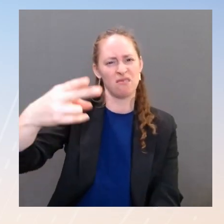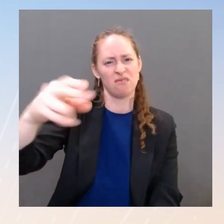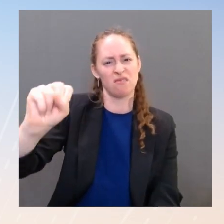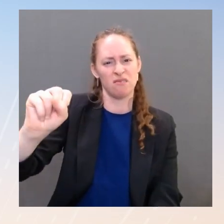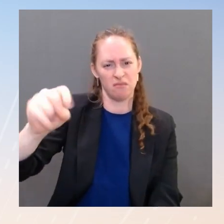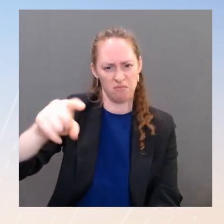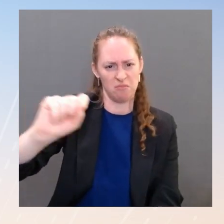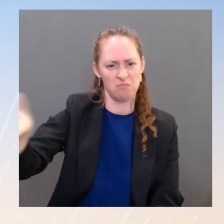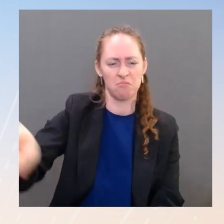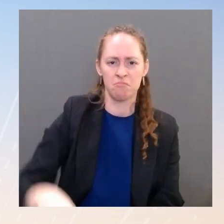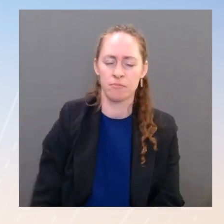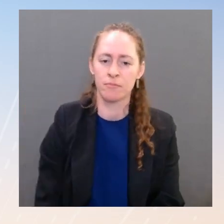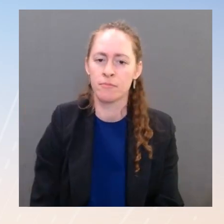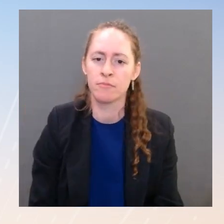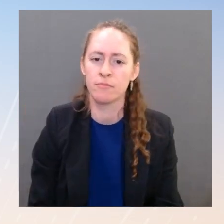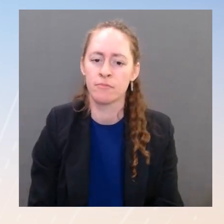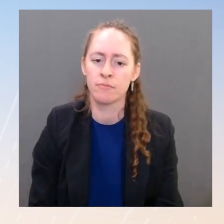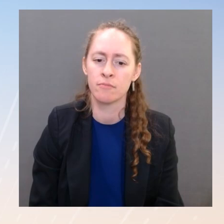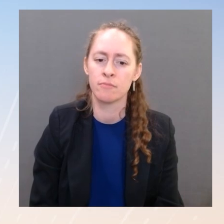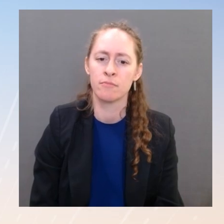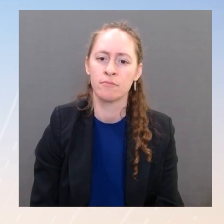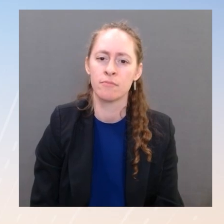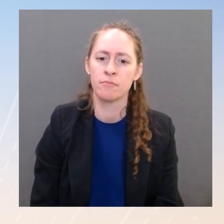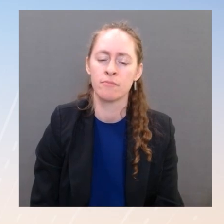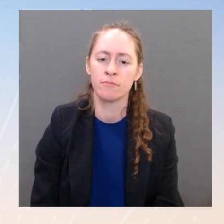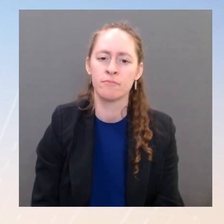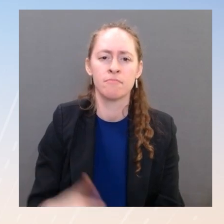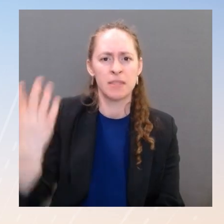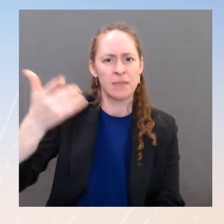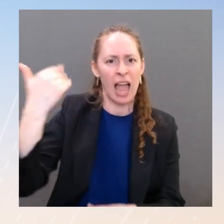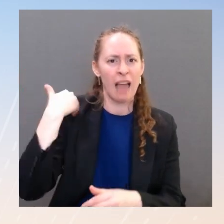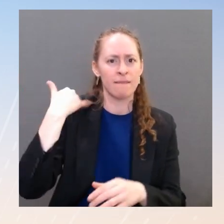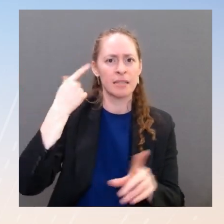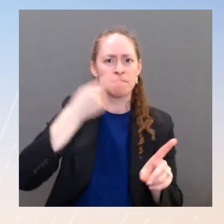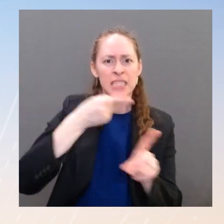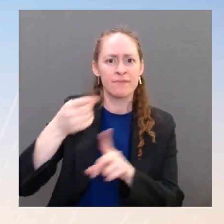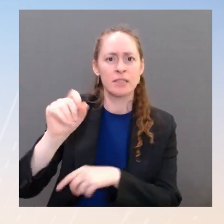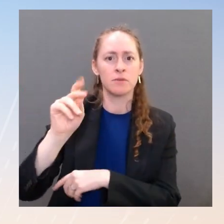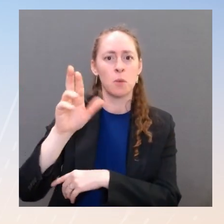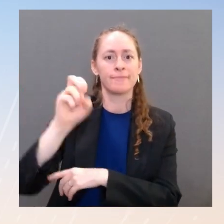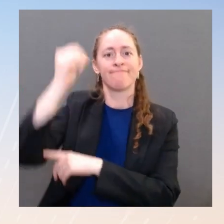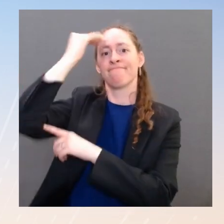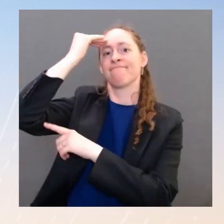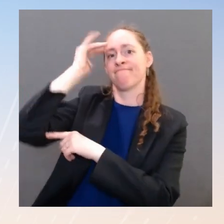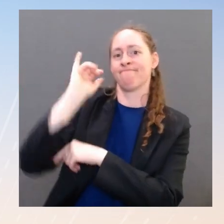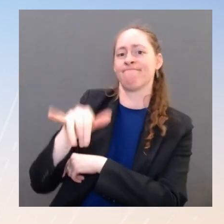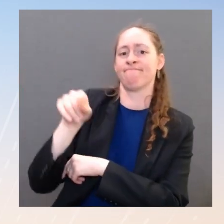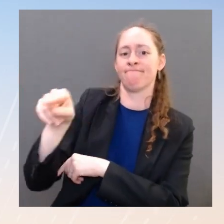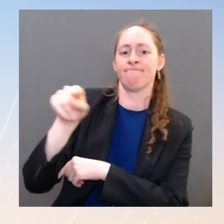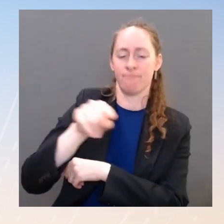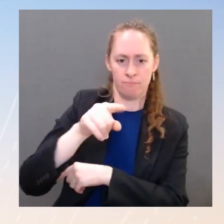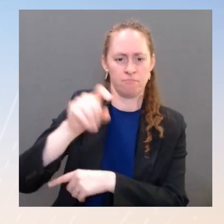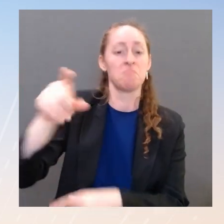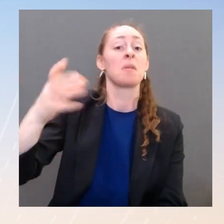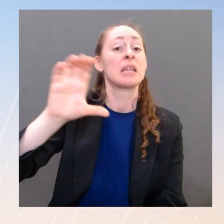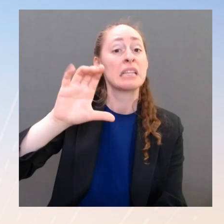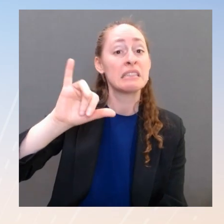Ms. Psaki: It was run through CISA for -- back to 2020. It's continuing that work and is part of the Department of Homeland Security's work. Go ahead.